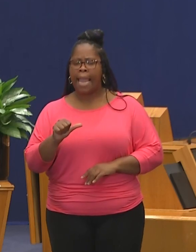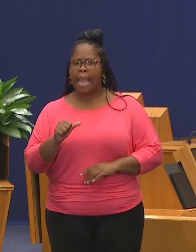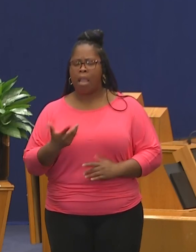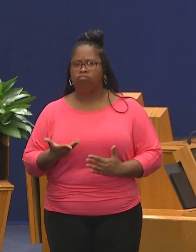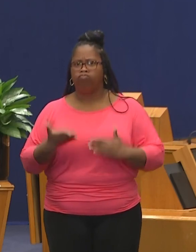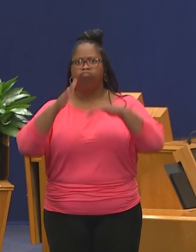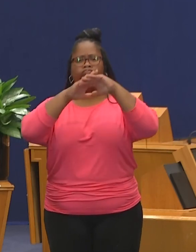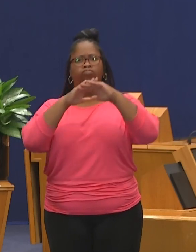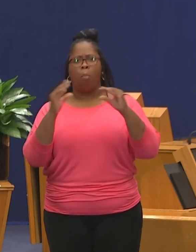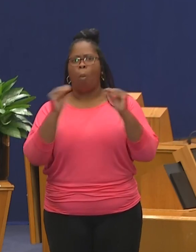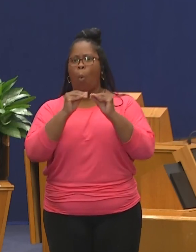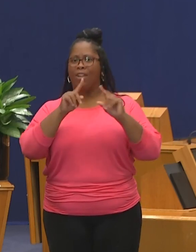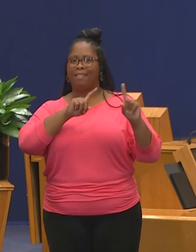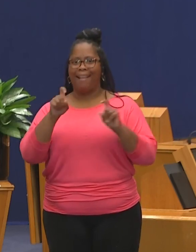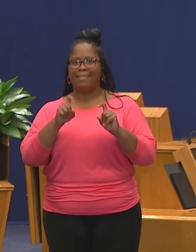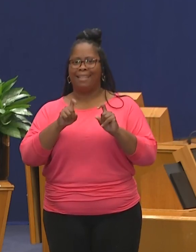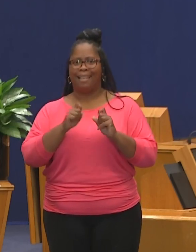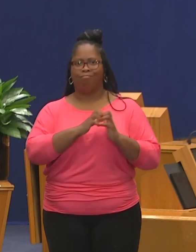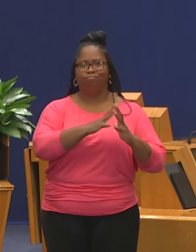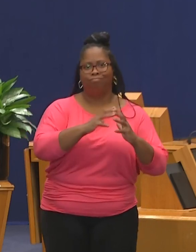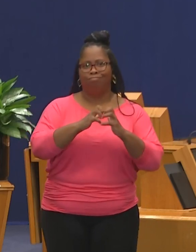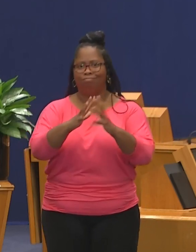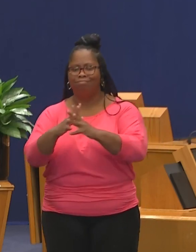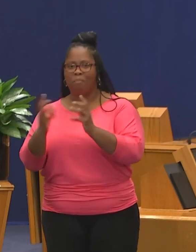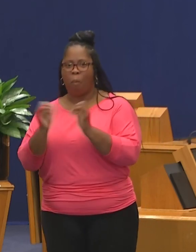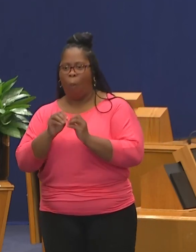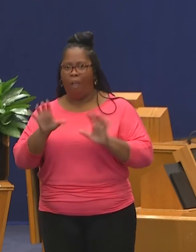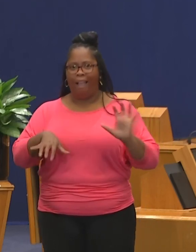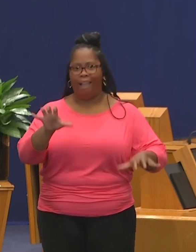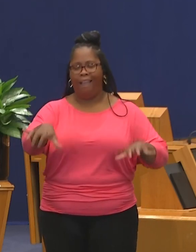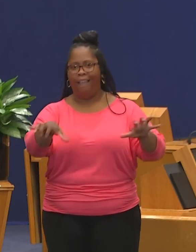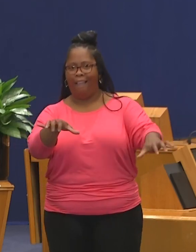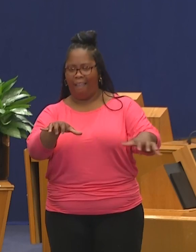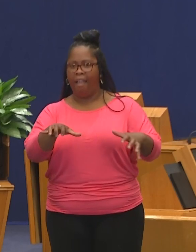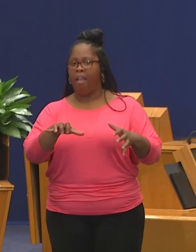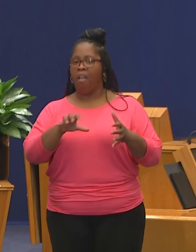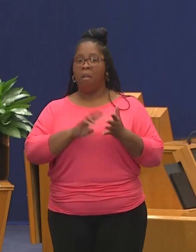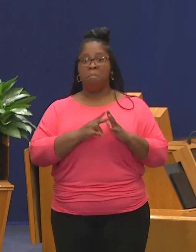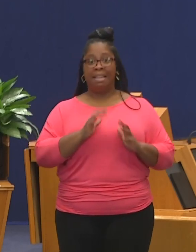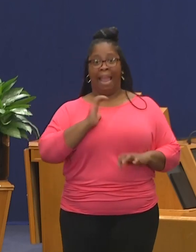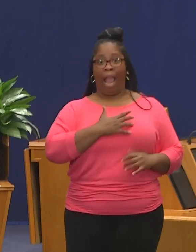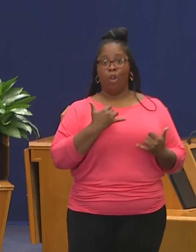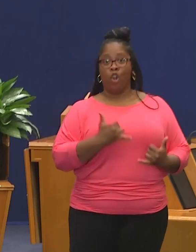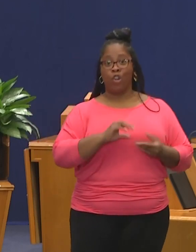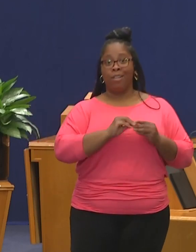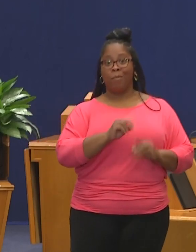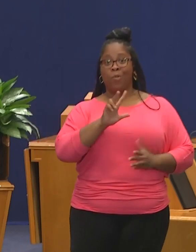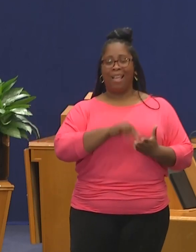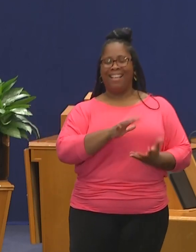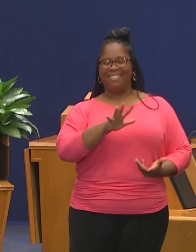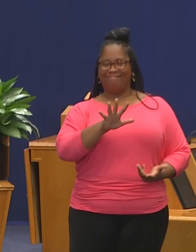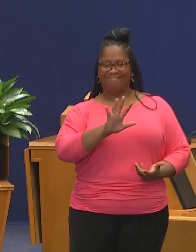BEEN A DRAMATIC INCREASE IN TESTING SITES AND THE AVAILABILITY OF TESTING.